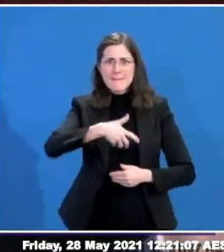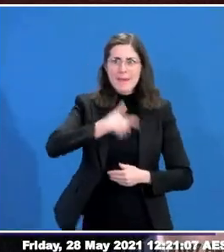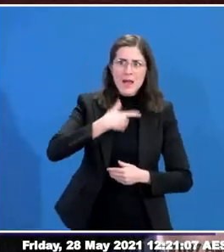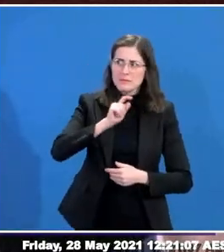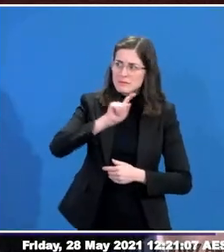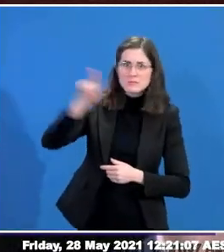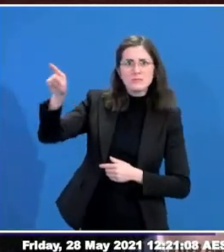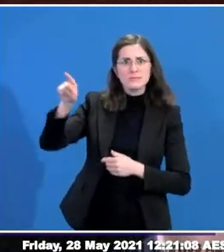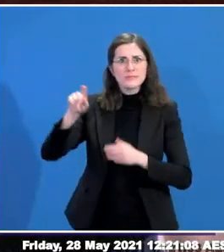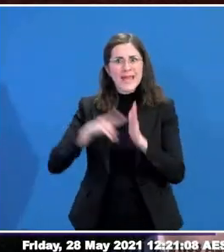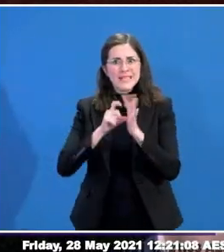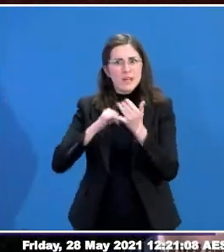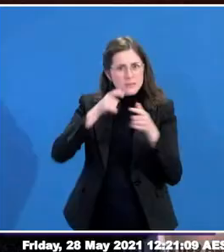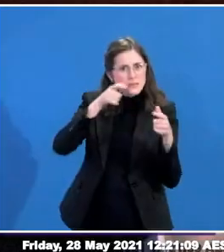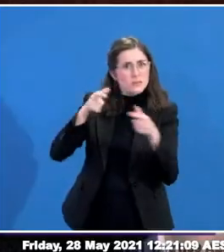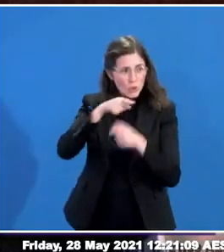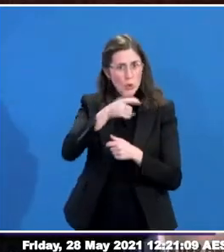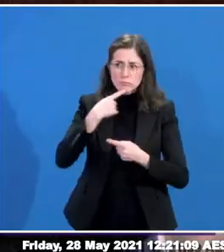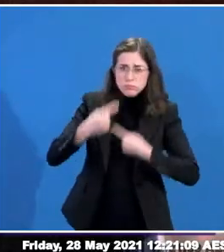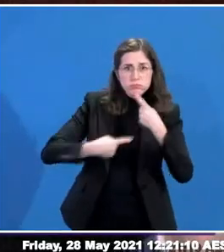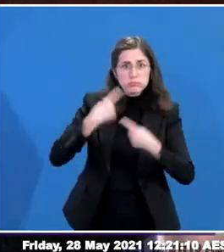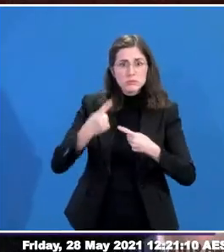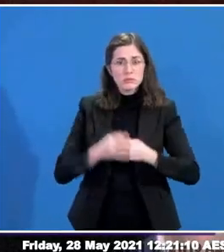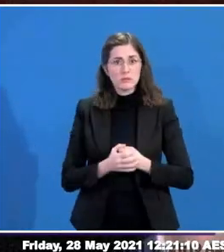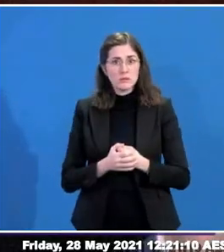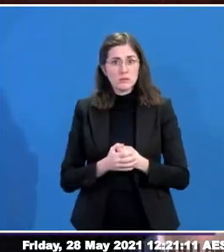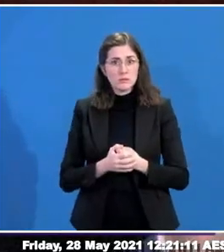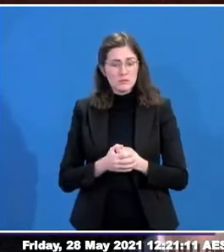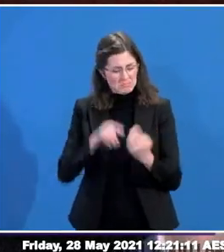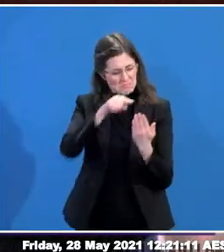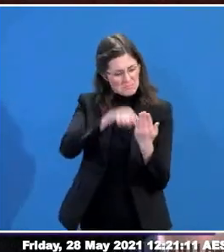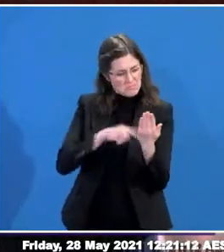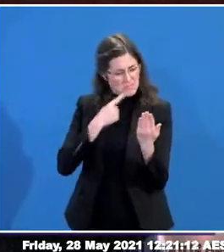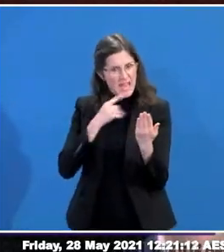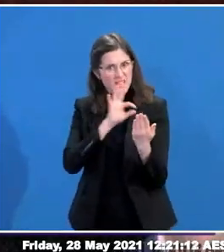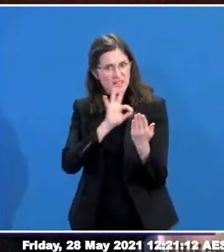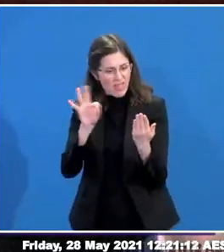Does the fact that that is not recorded there in detail mean that those matters were not discussed at the meeting? Not at all.